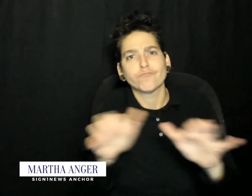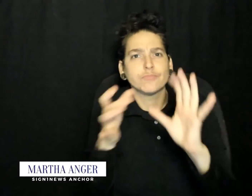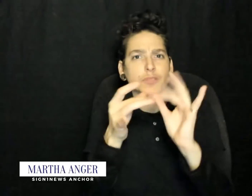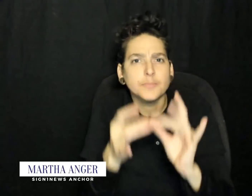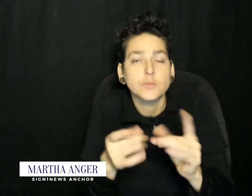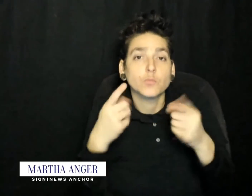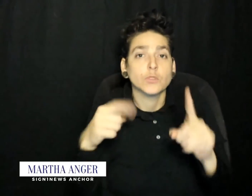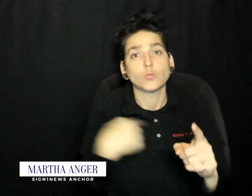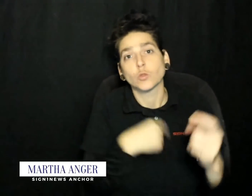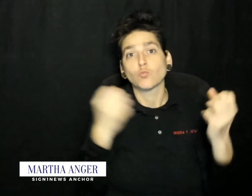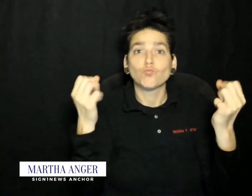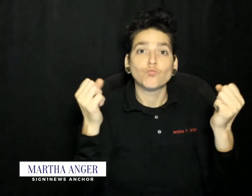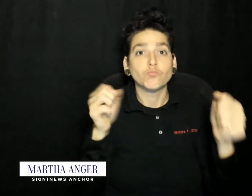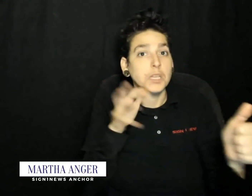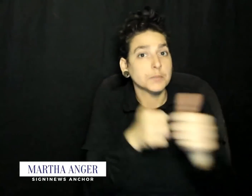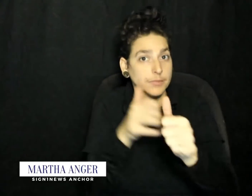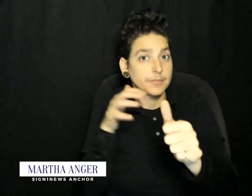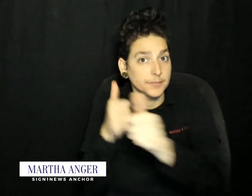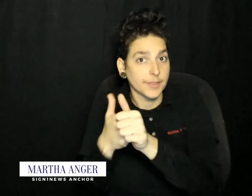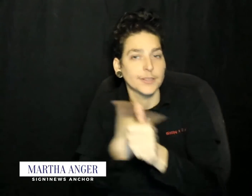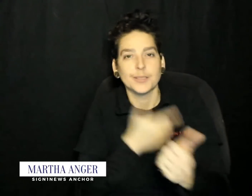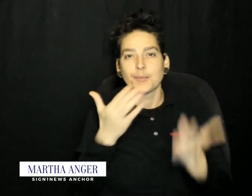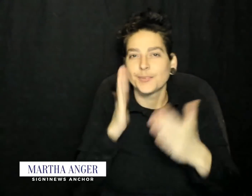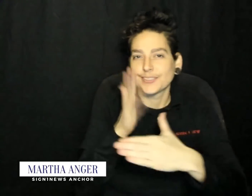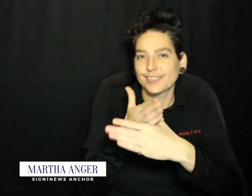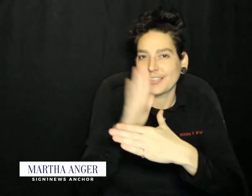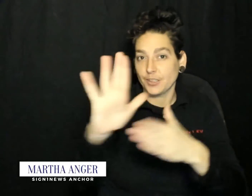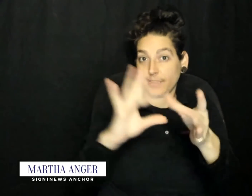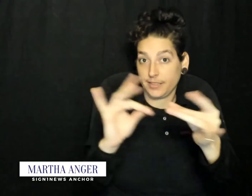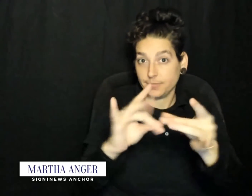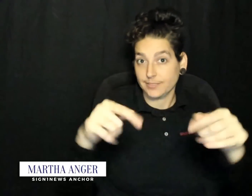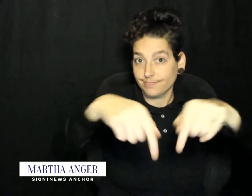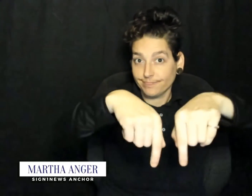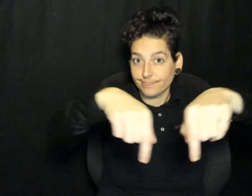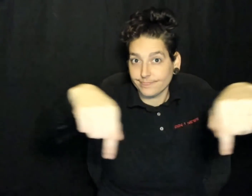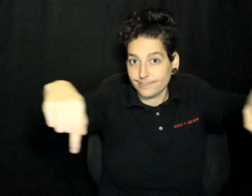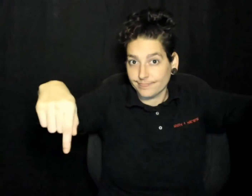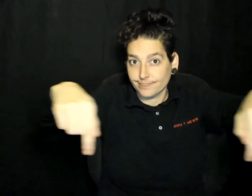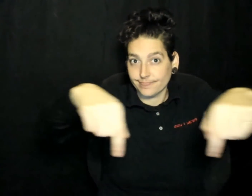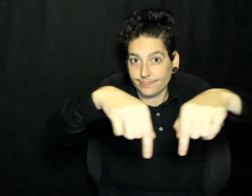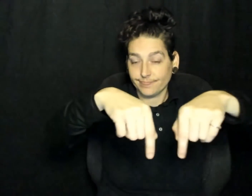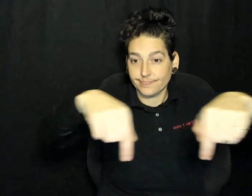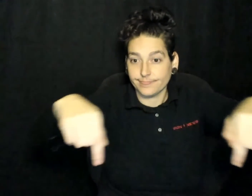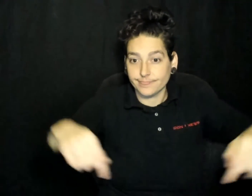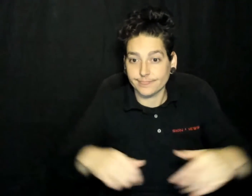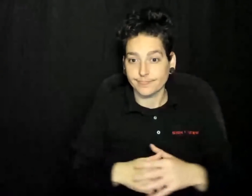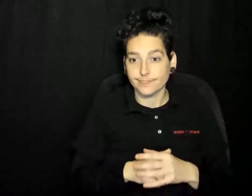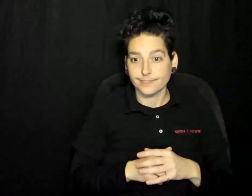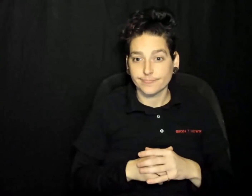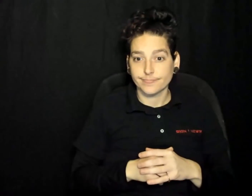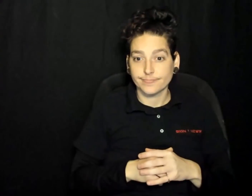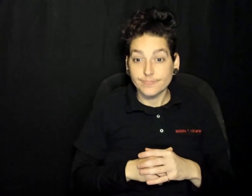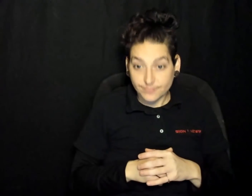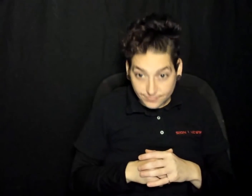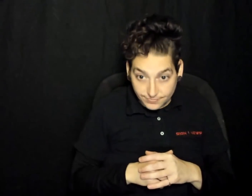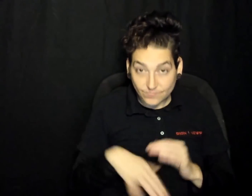if you post an interesting comment during this update we may add it at the bottom of the screen